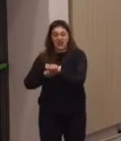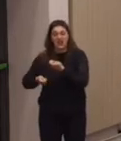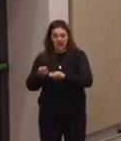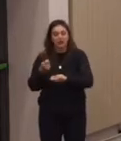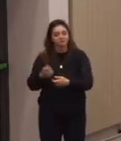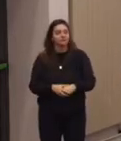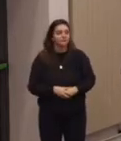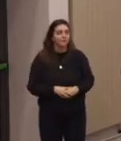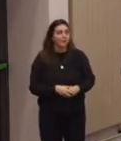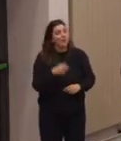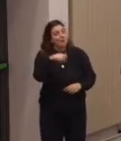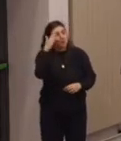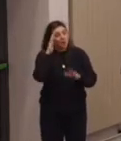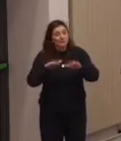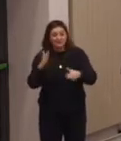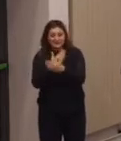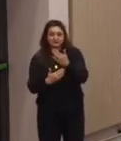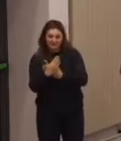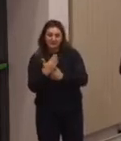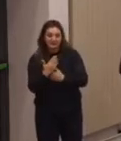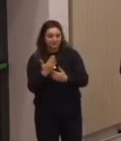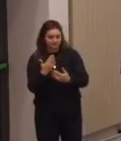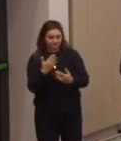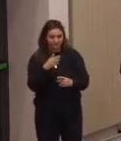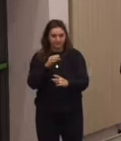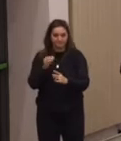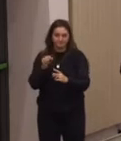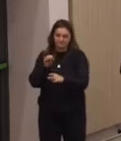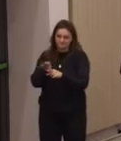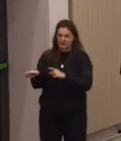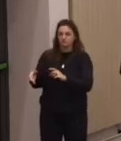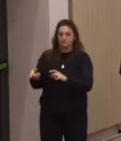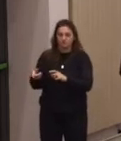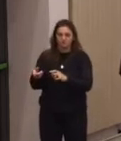with disabilities specifically. We know that children with disabilities are four to six